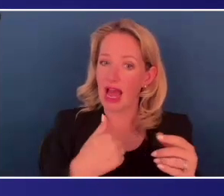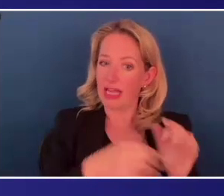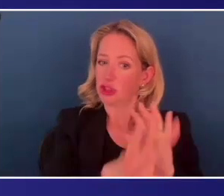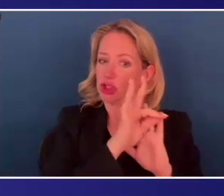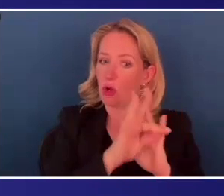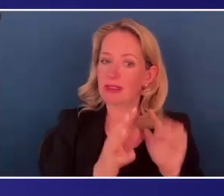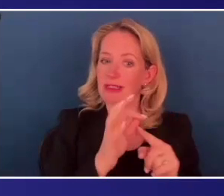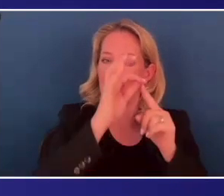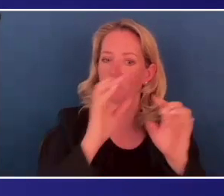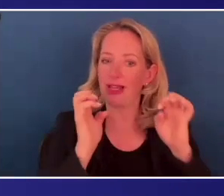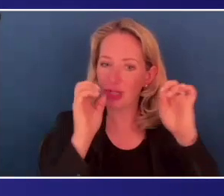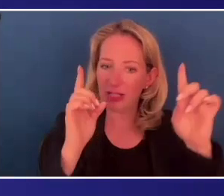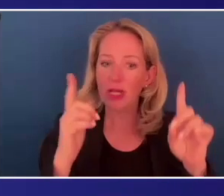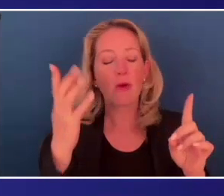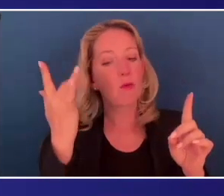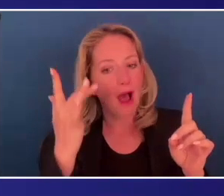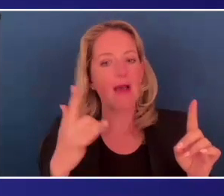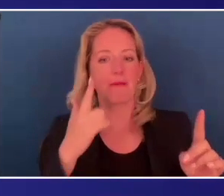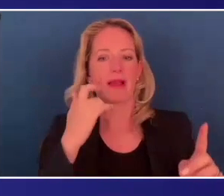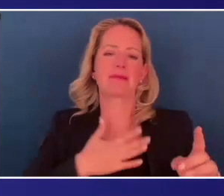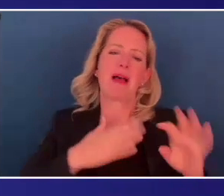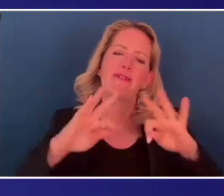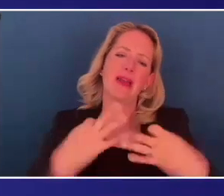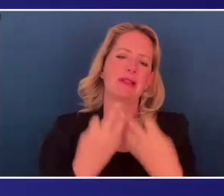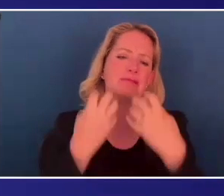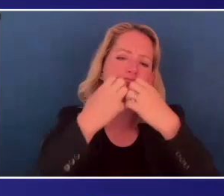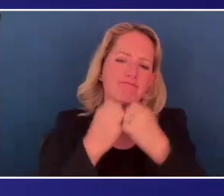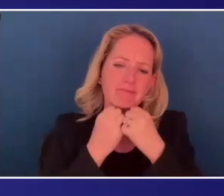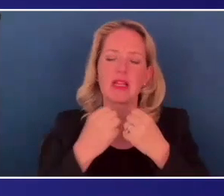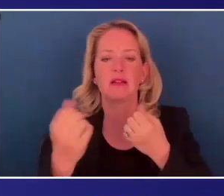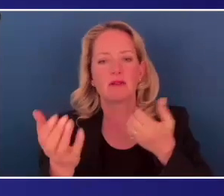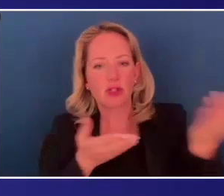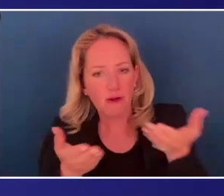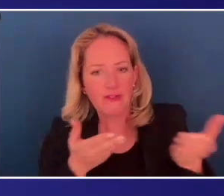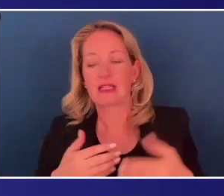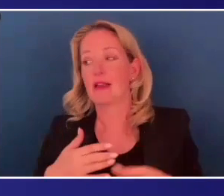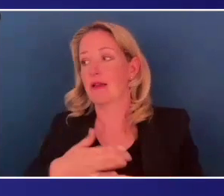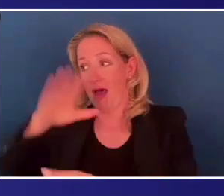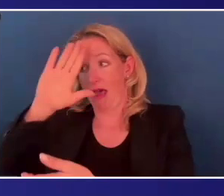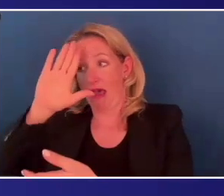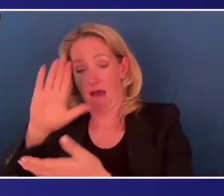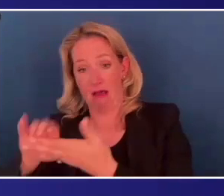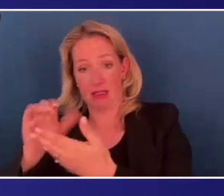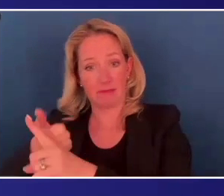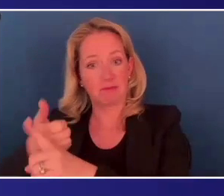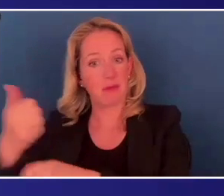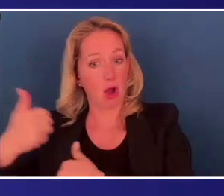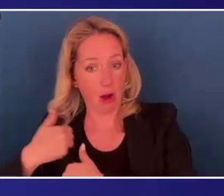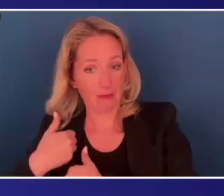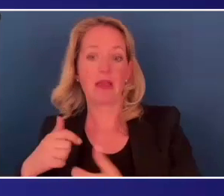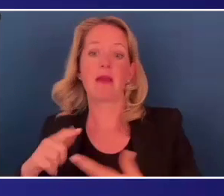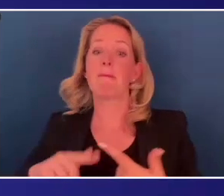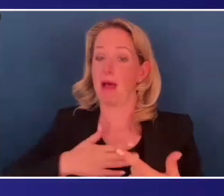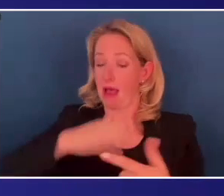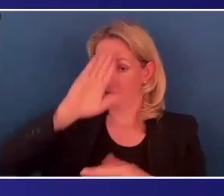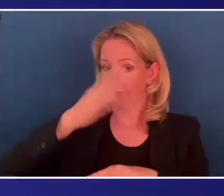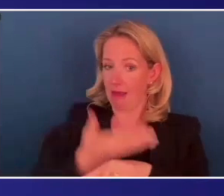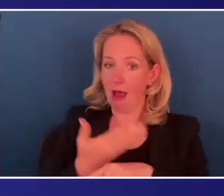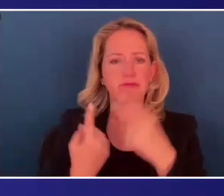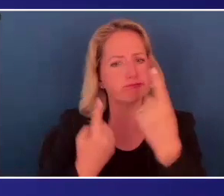My son is looking at enlisting when he graduates it's the type of family we are.